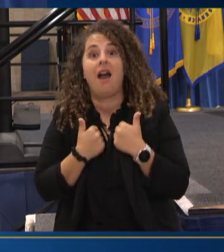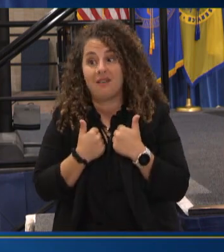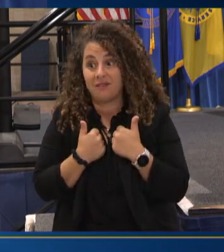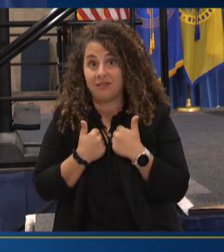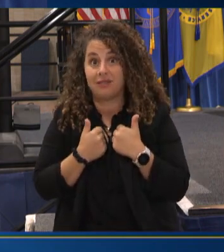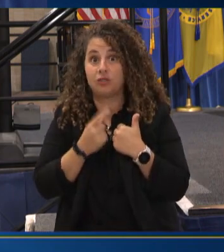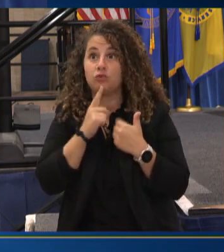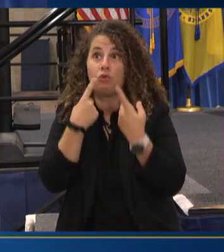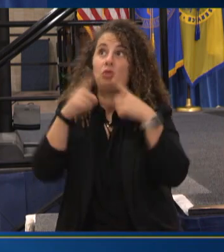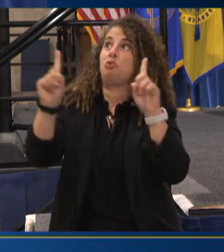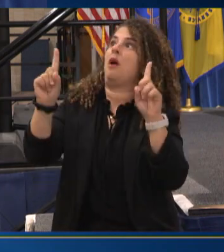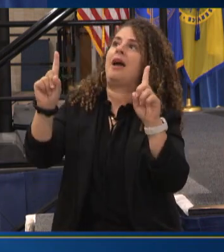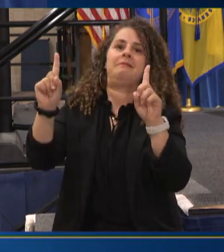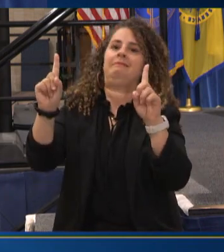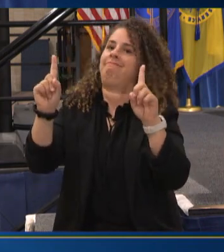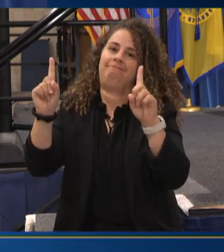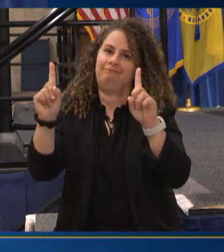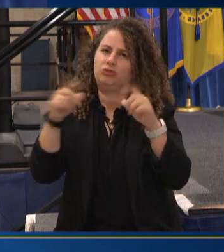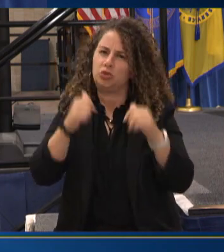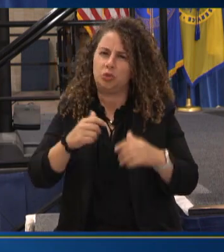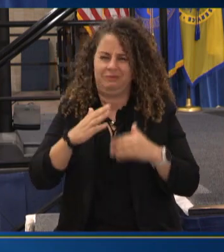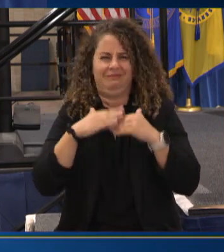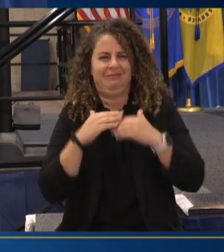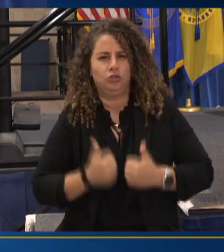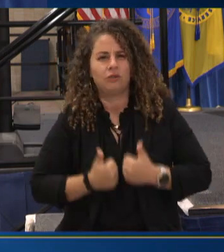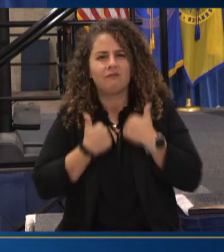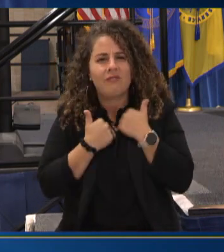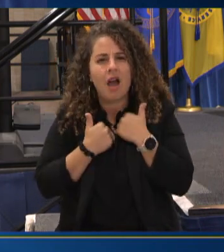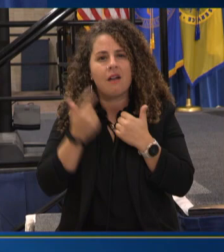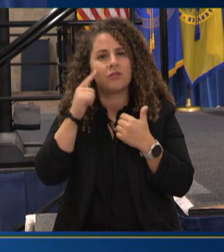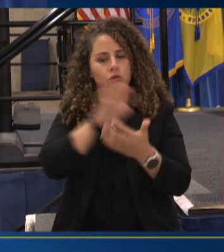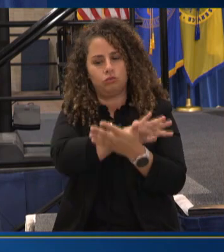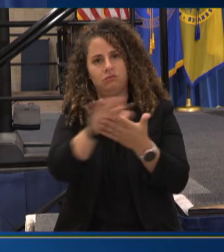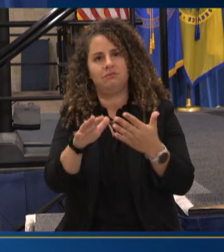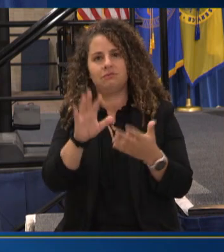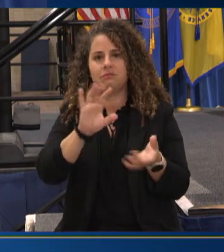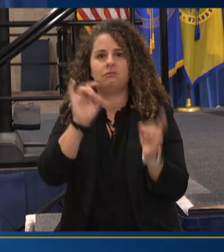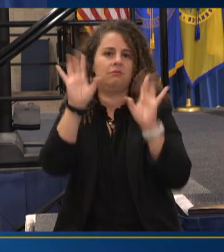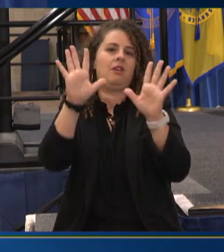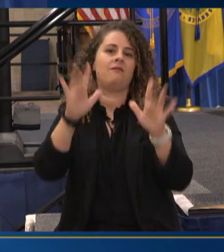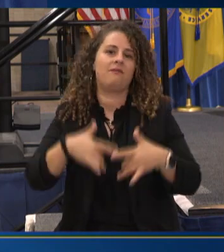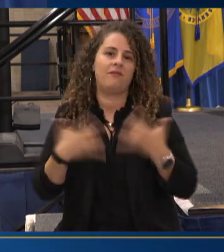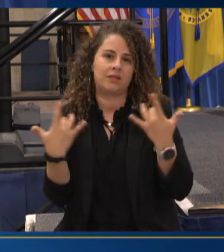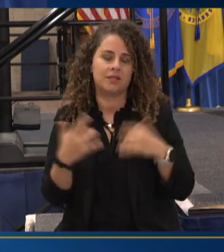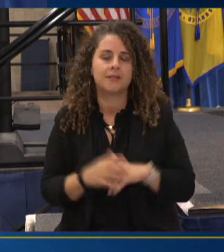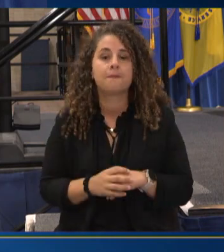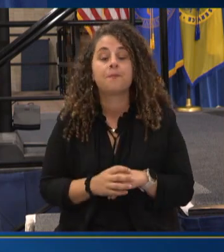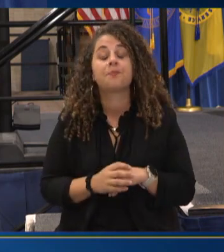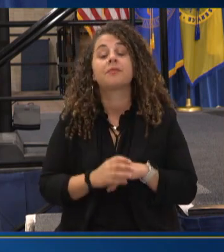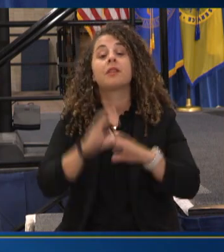As we're talking here in those events, the community conversations that were